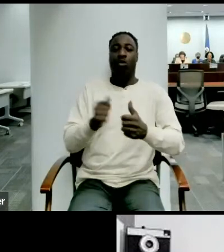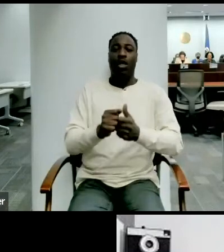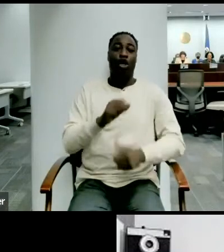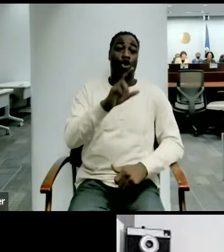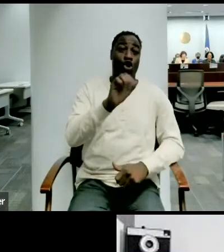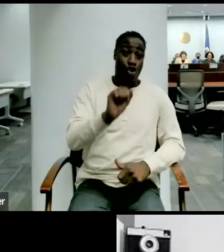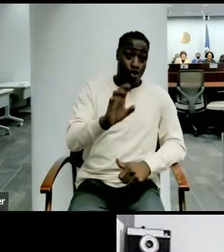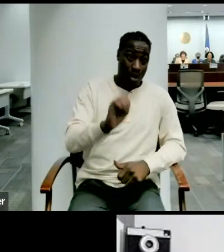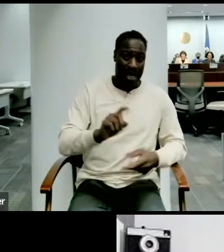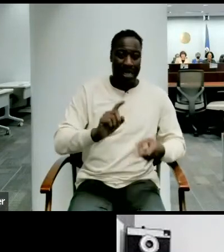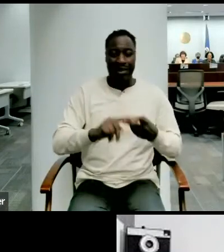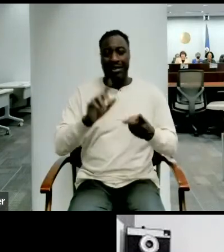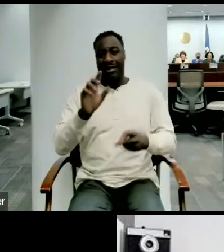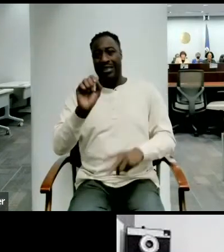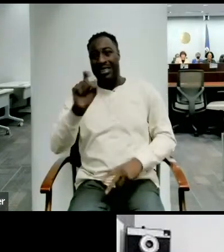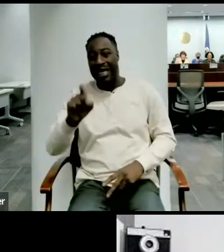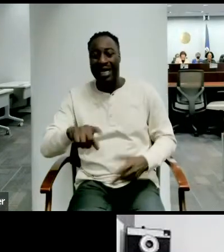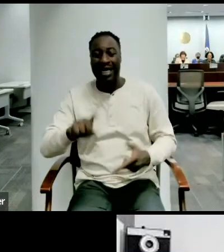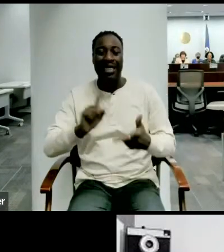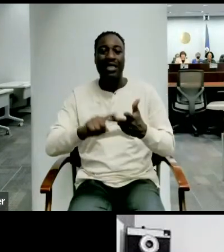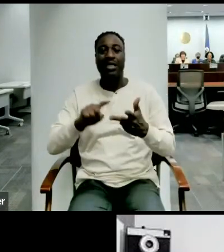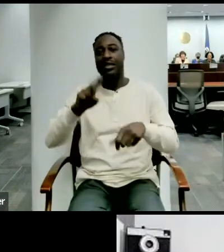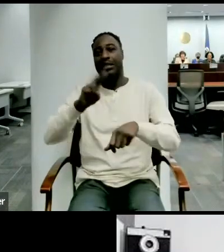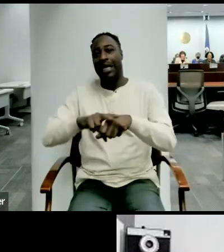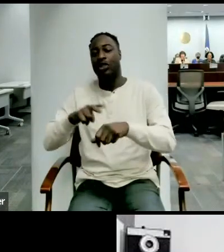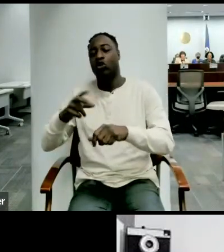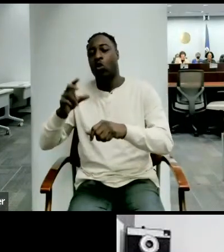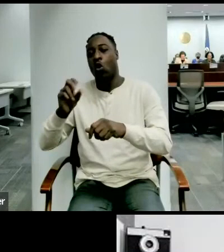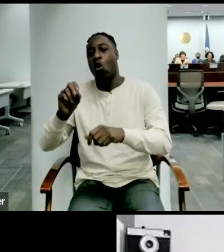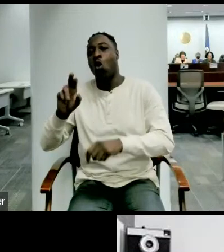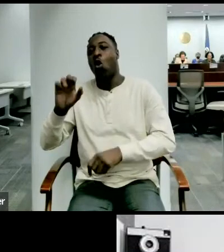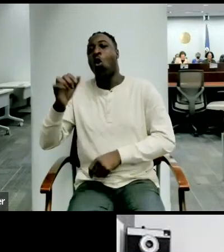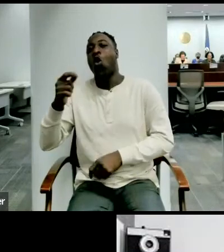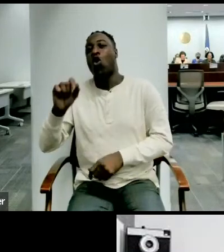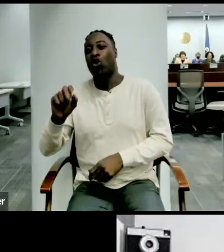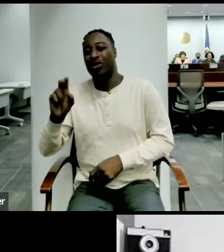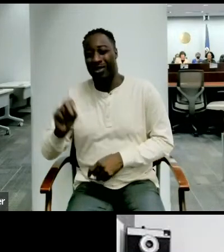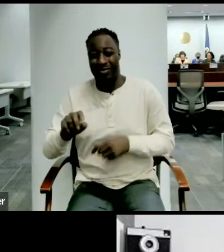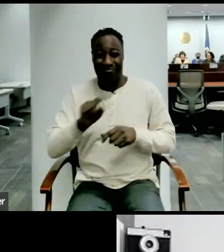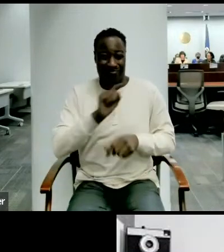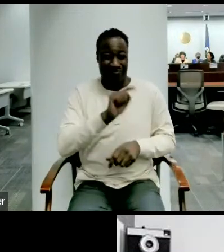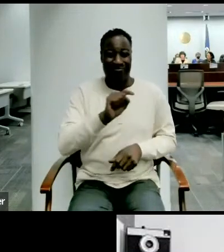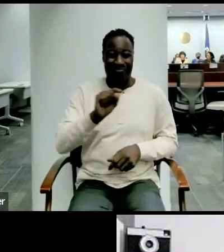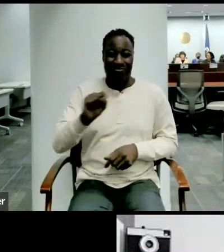national origin or disability discrimination in ways that we should be alert to going forward.